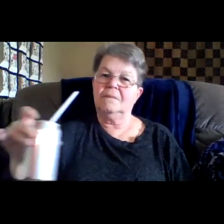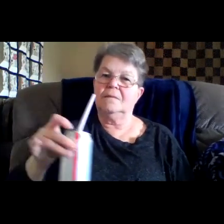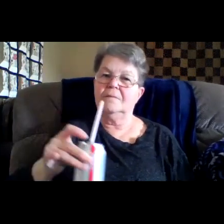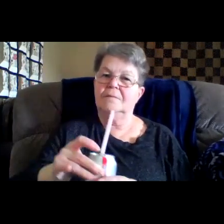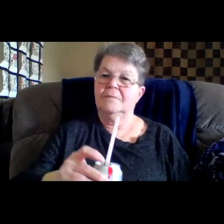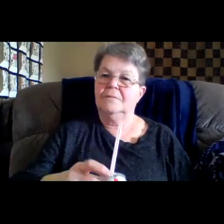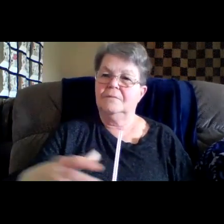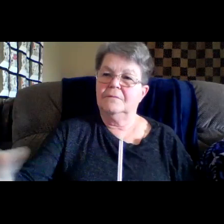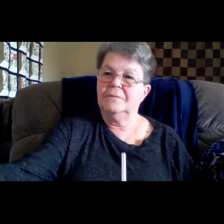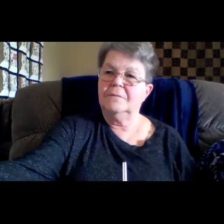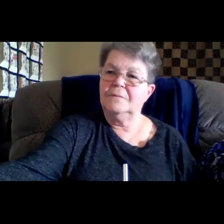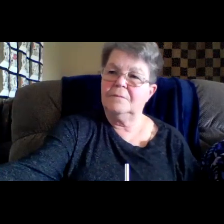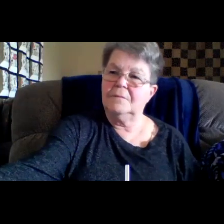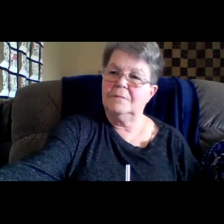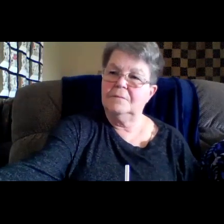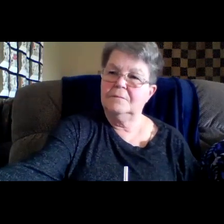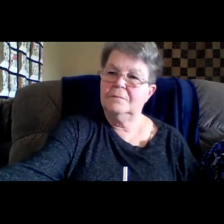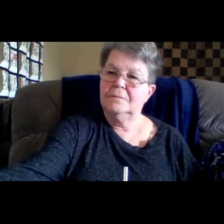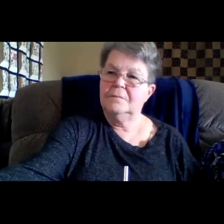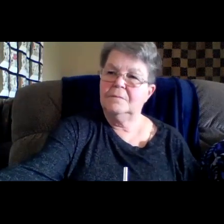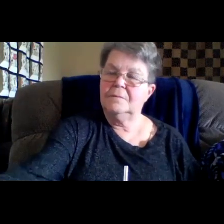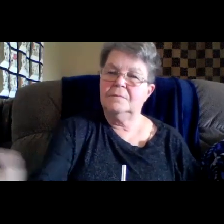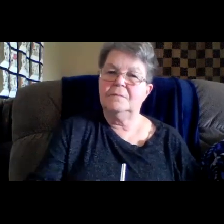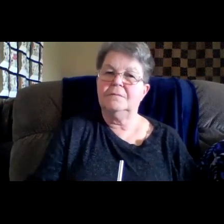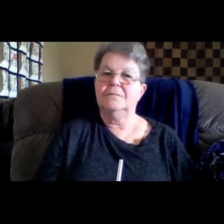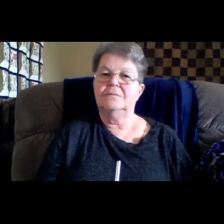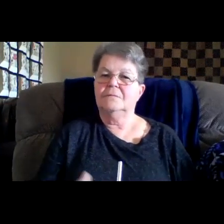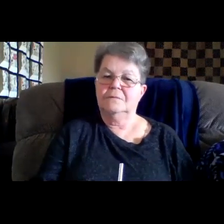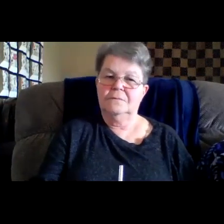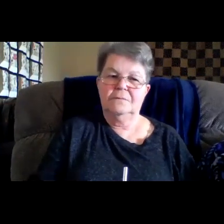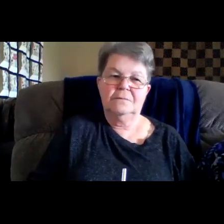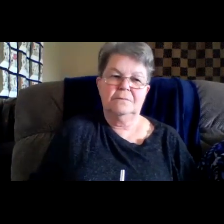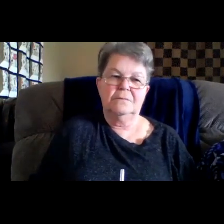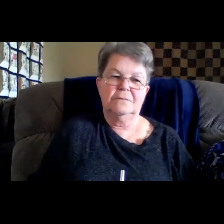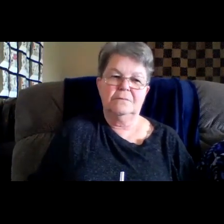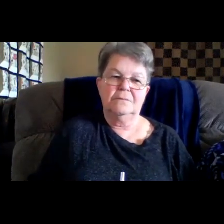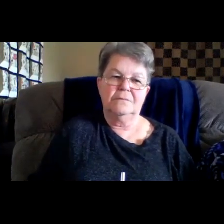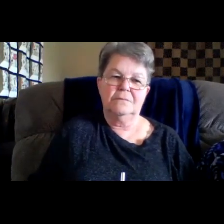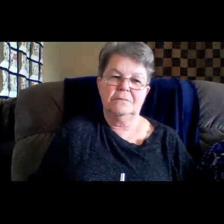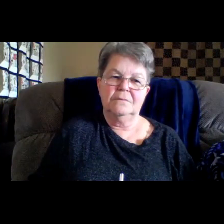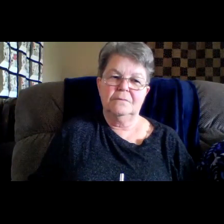they've kind of taken a release form, fancy it up and made it a supported decision-making agreement because that was really the only barrier